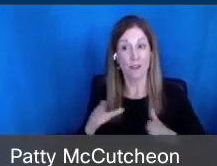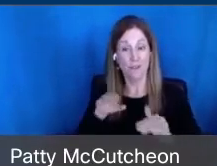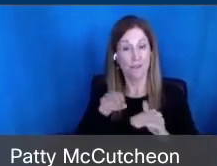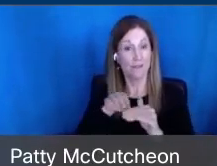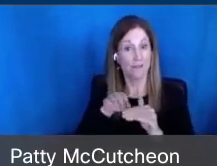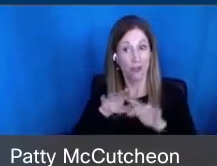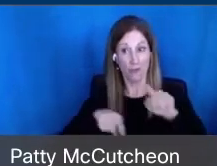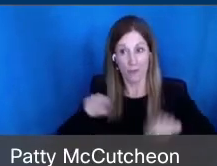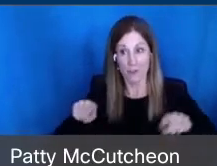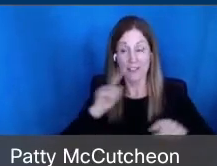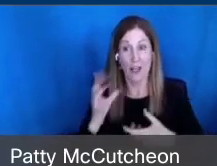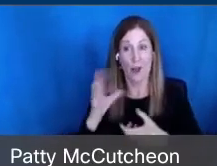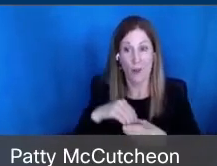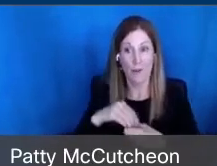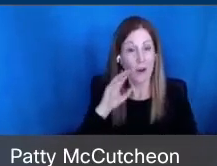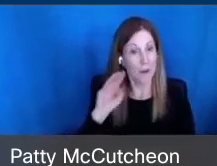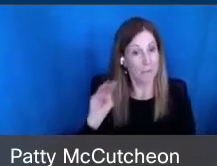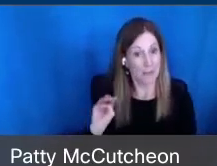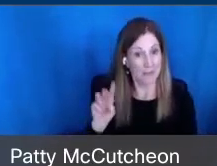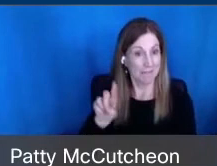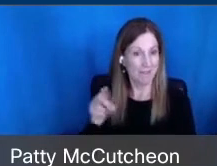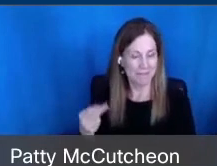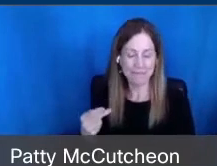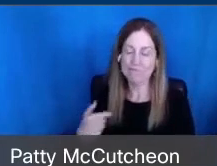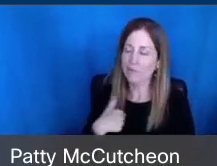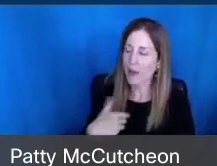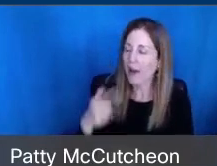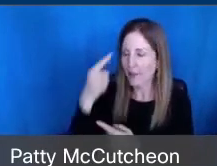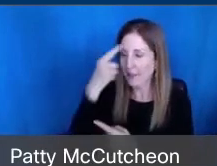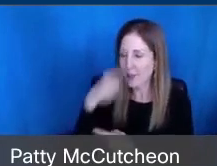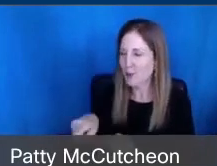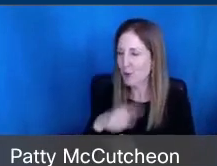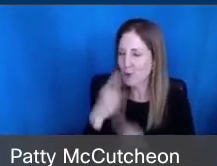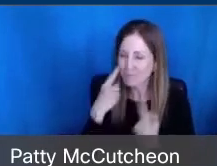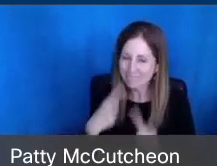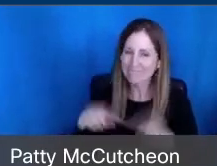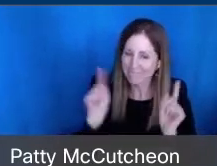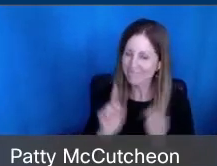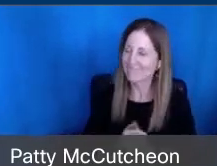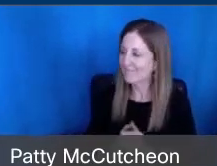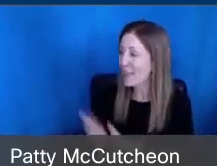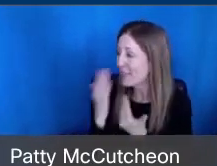for the Minnesota Department of Health, I really think you definitely did achieve the goal, and thank you for all of the work that you're doing